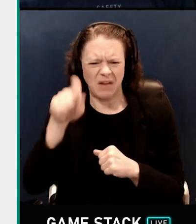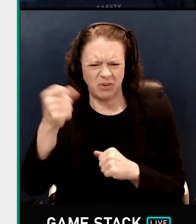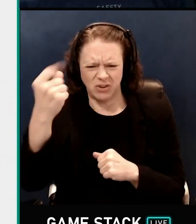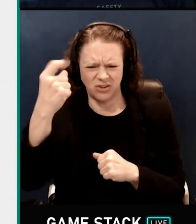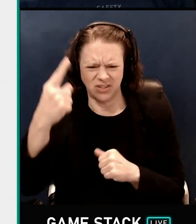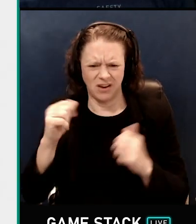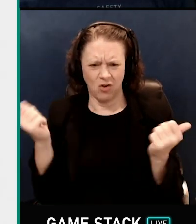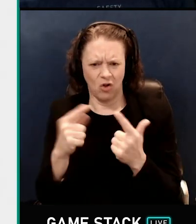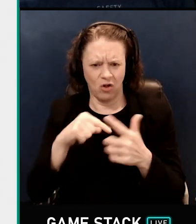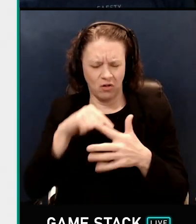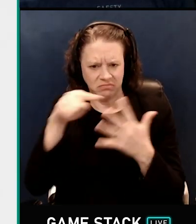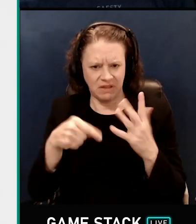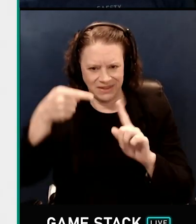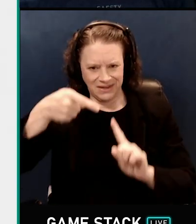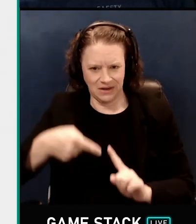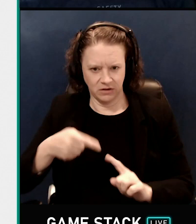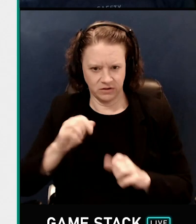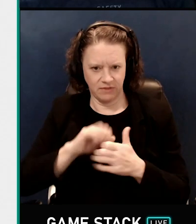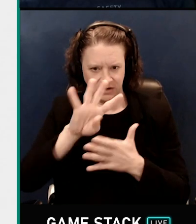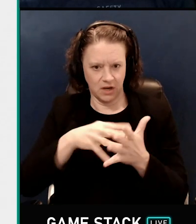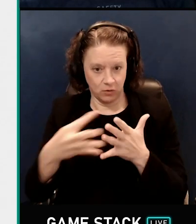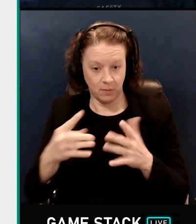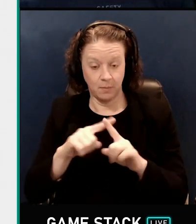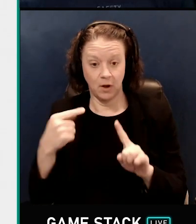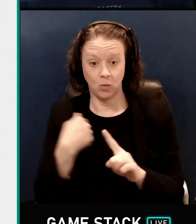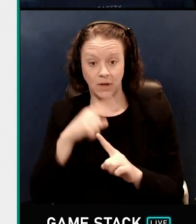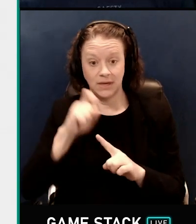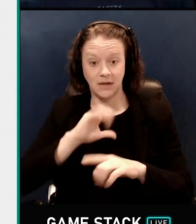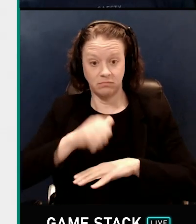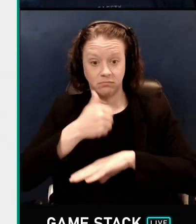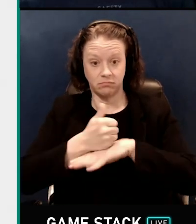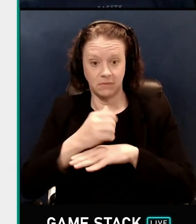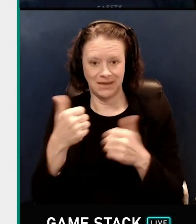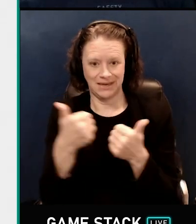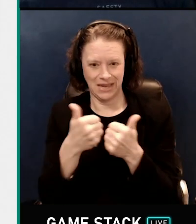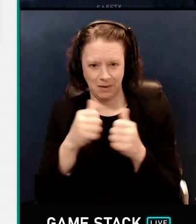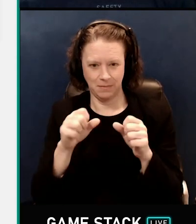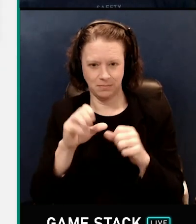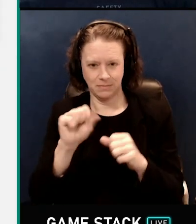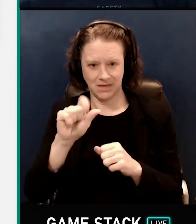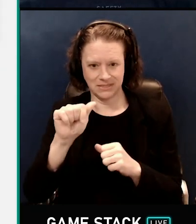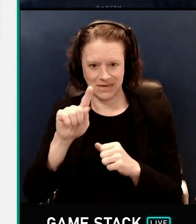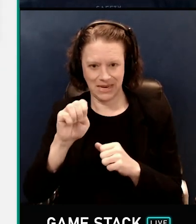but the first thing that we need for the bot brain is the game state system.